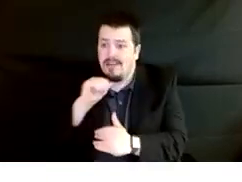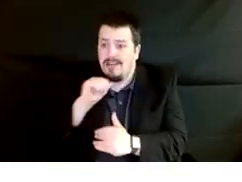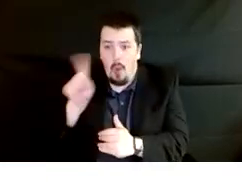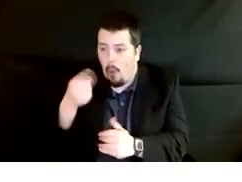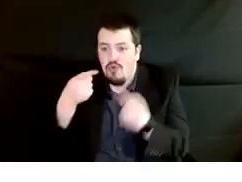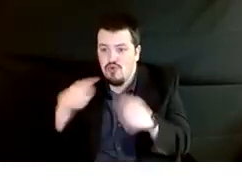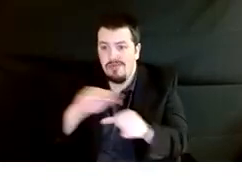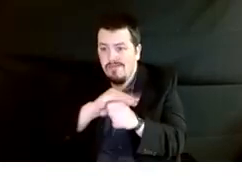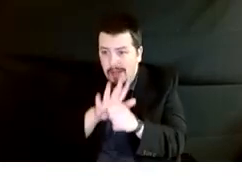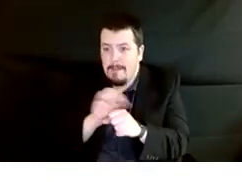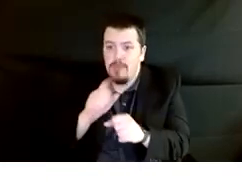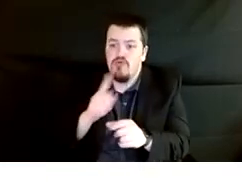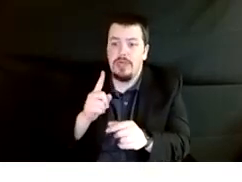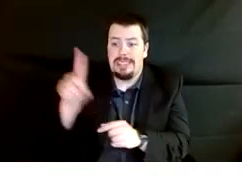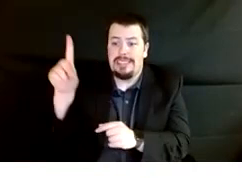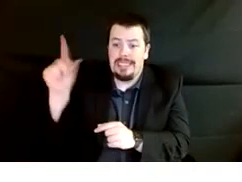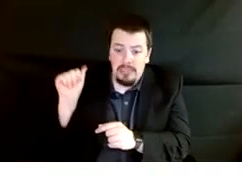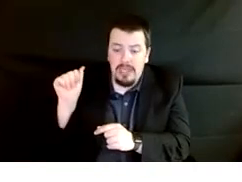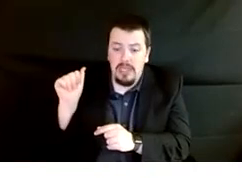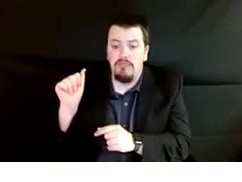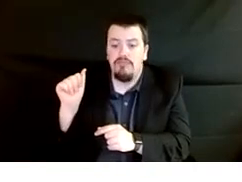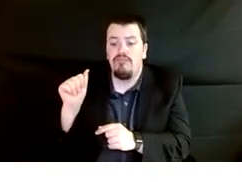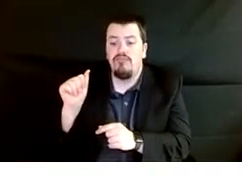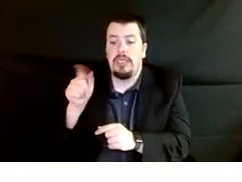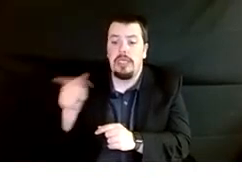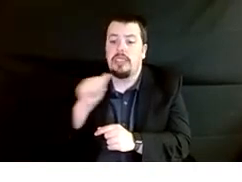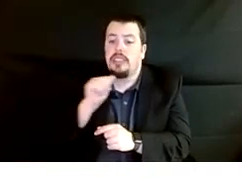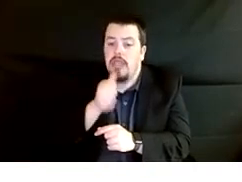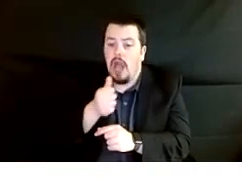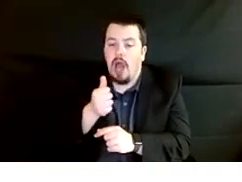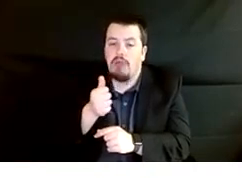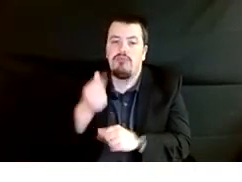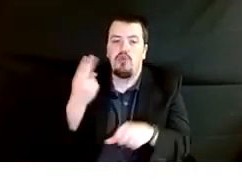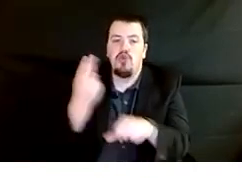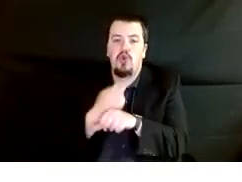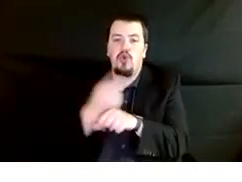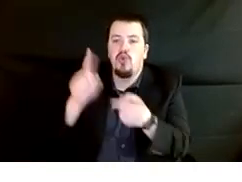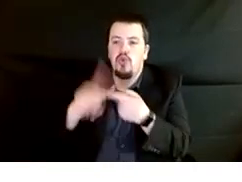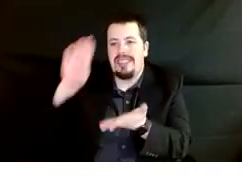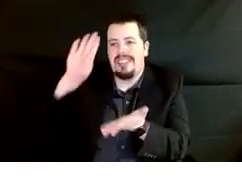that disability uh categorically is not being used to exclude people from health care, we want to make